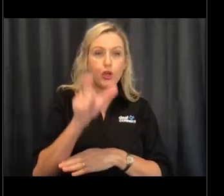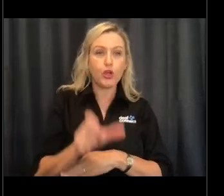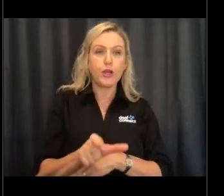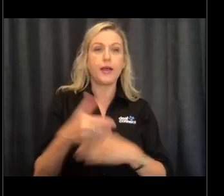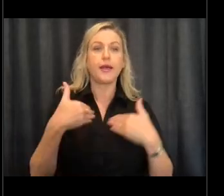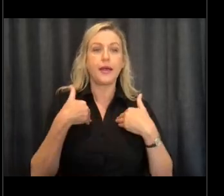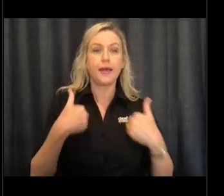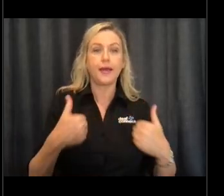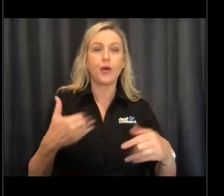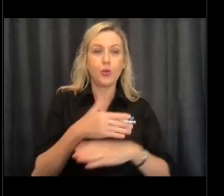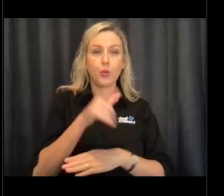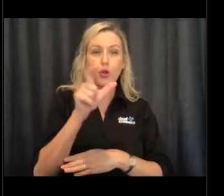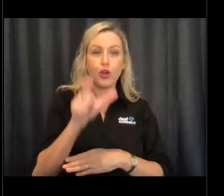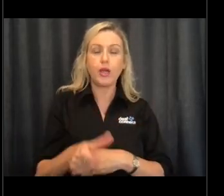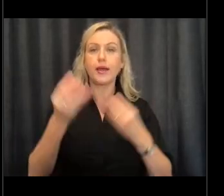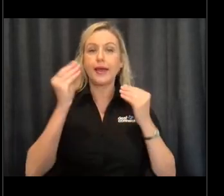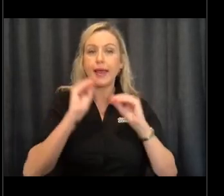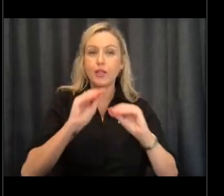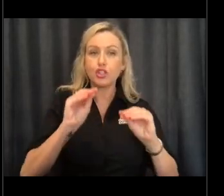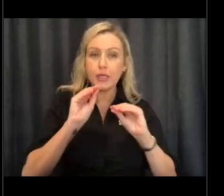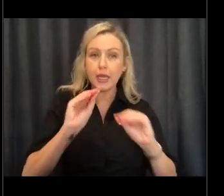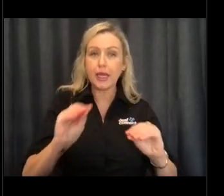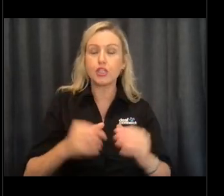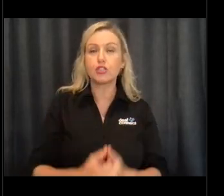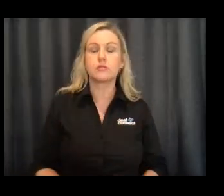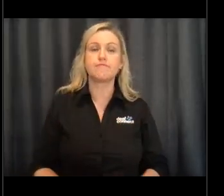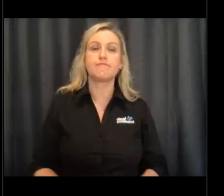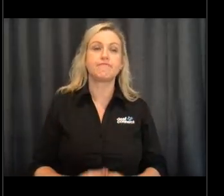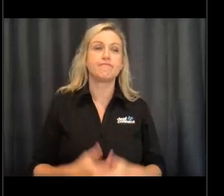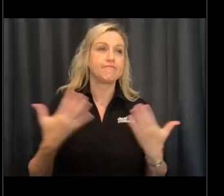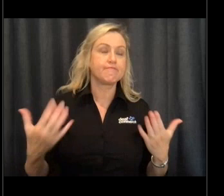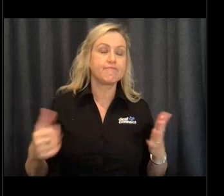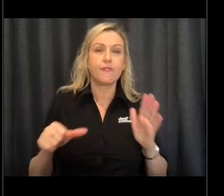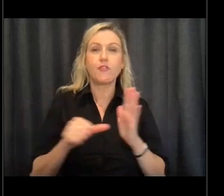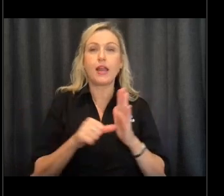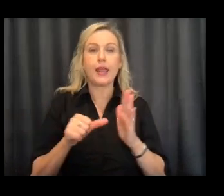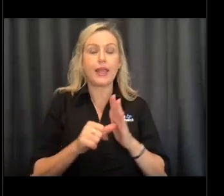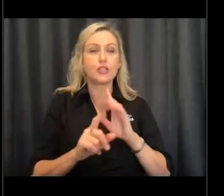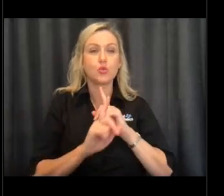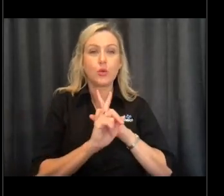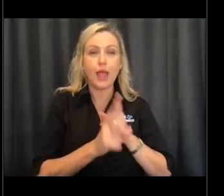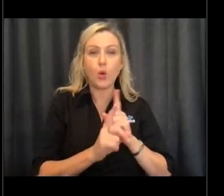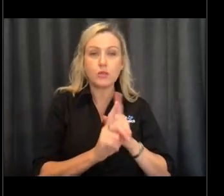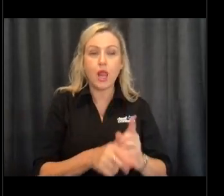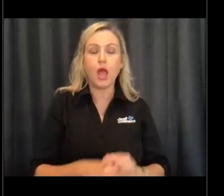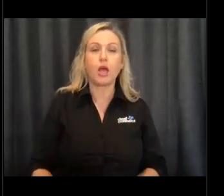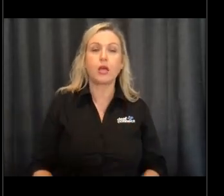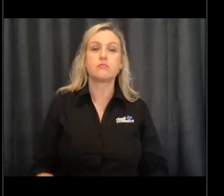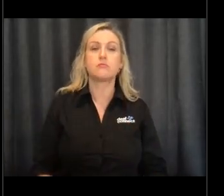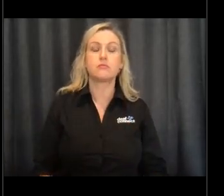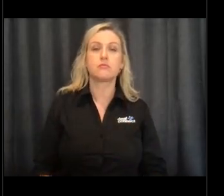I know we have a lot of financial counsellors linking in today, if you don't mind using